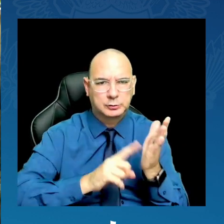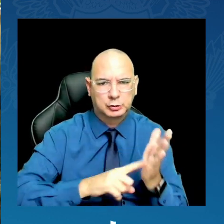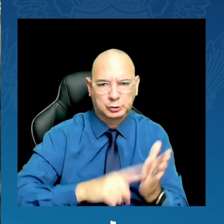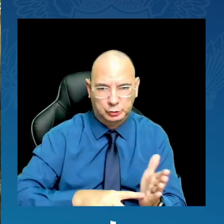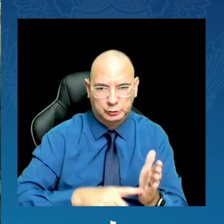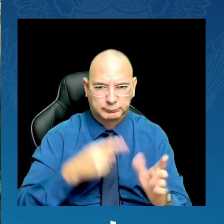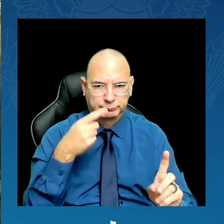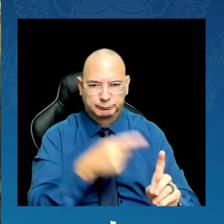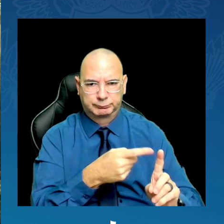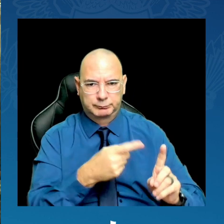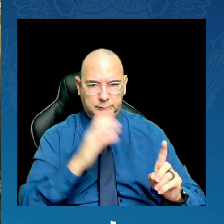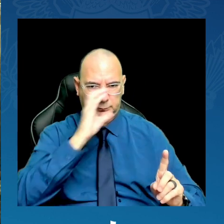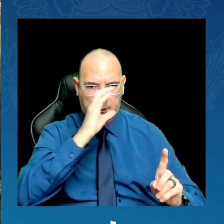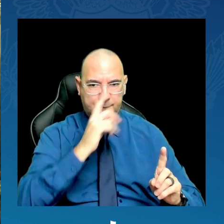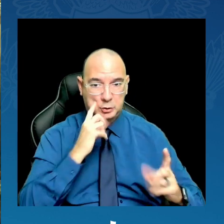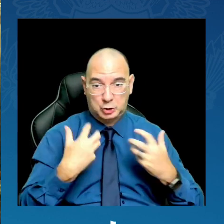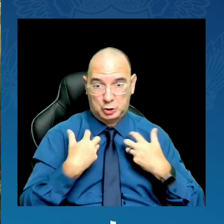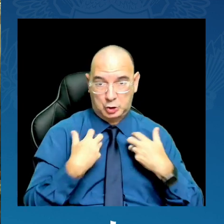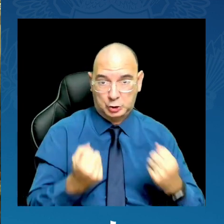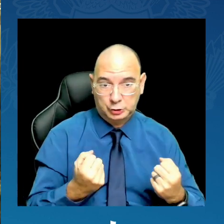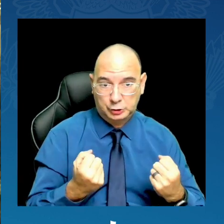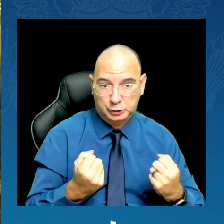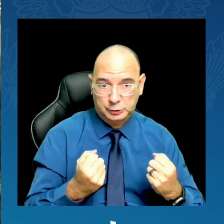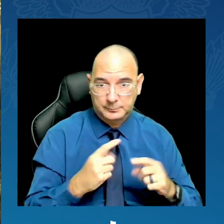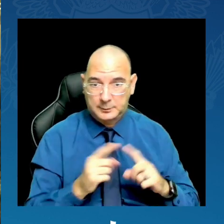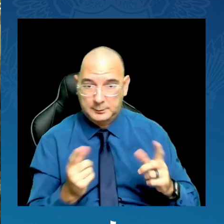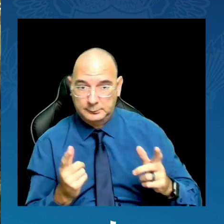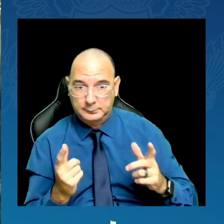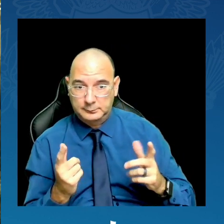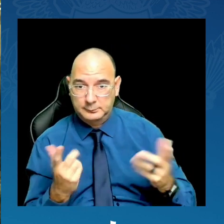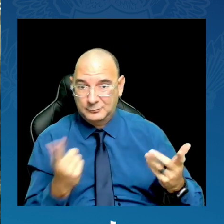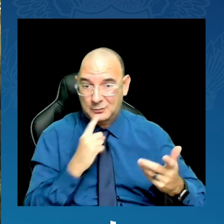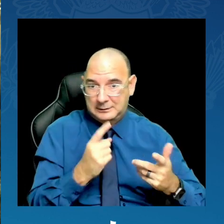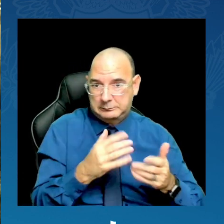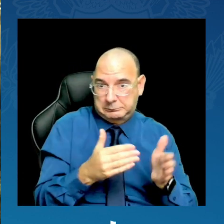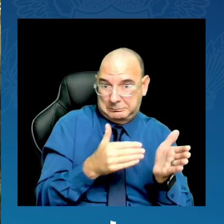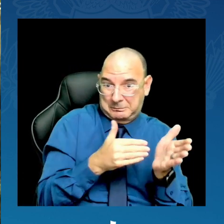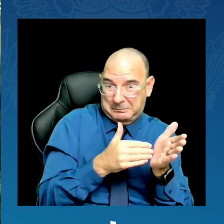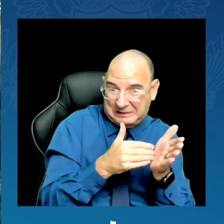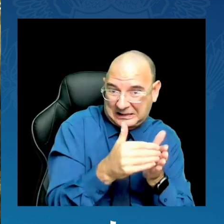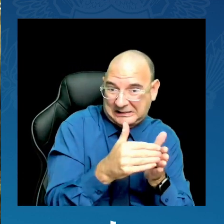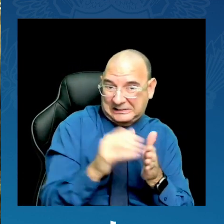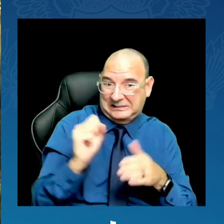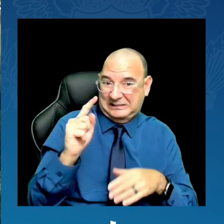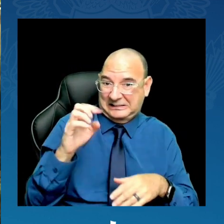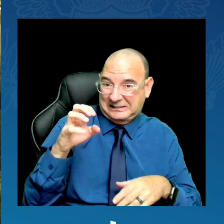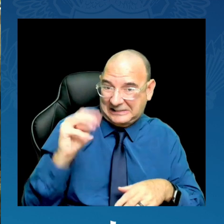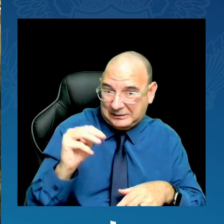But you have to have millions of stem cells. And the problem is, when on earth,